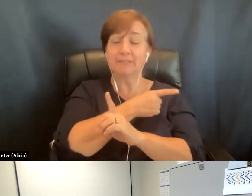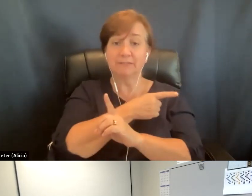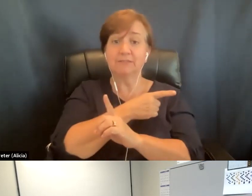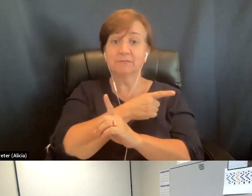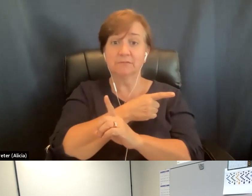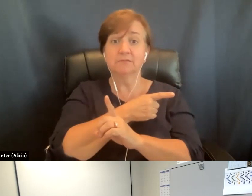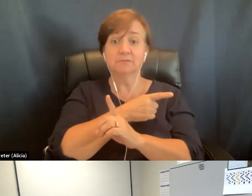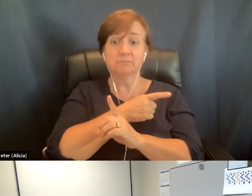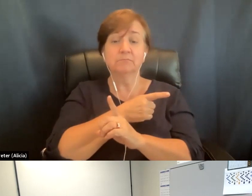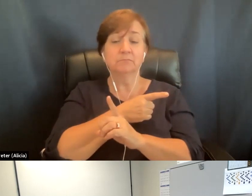Dr. Elsa Villarino: A school.